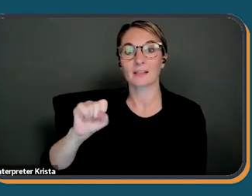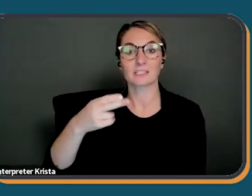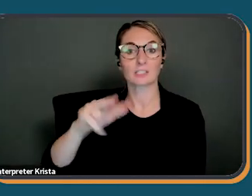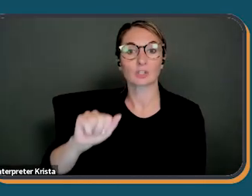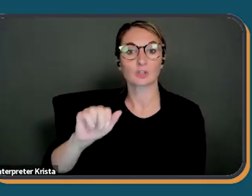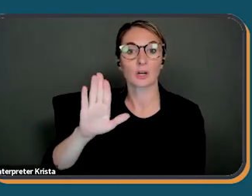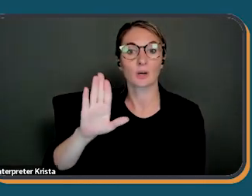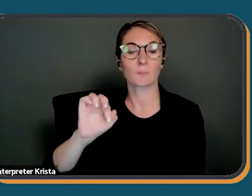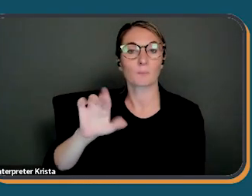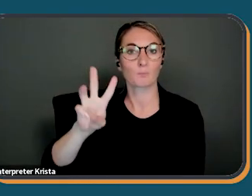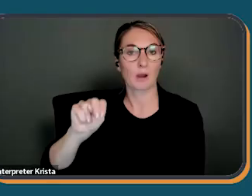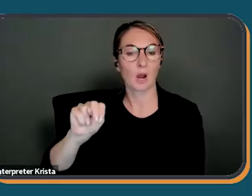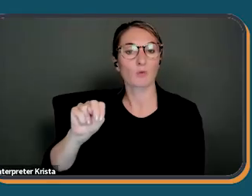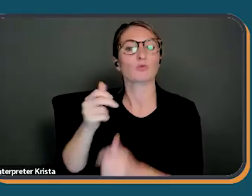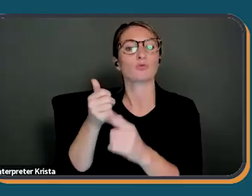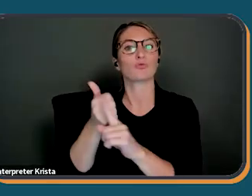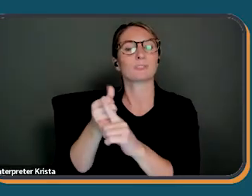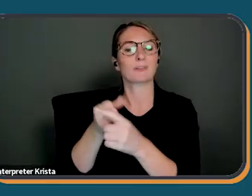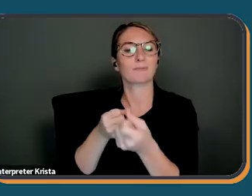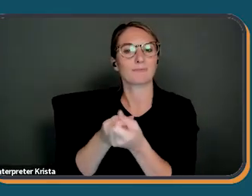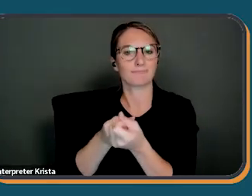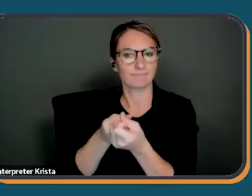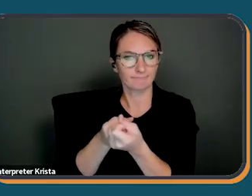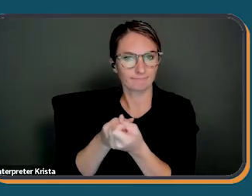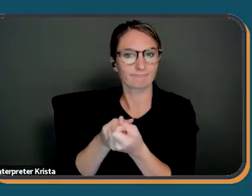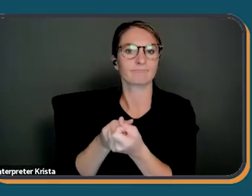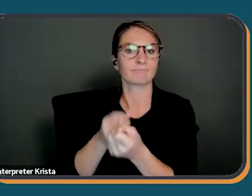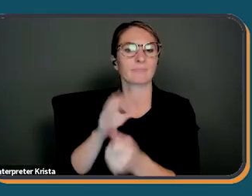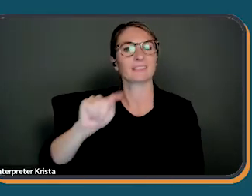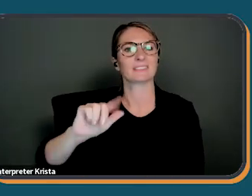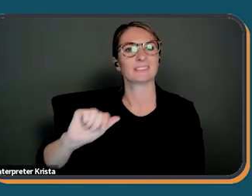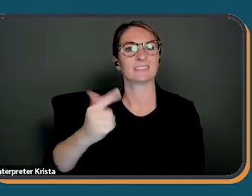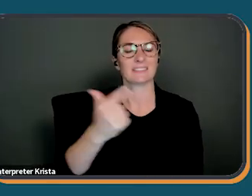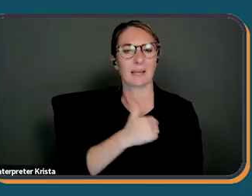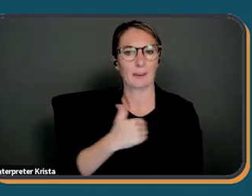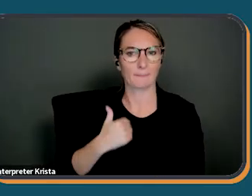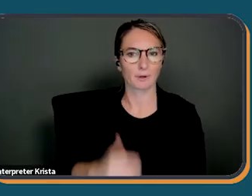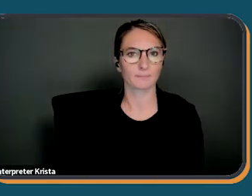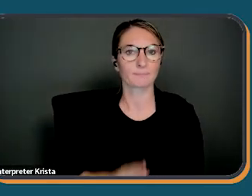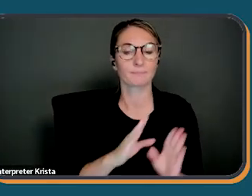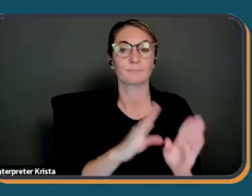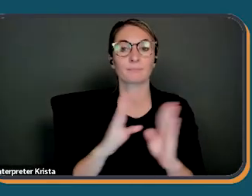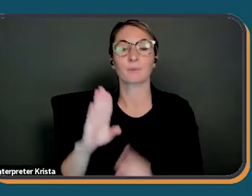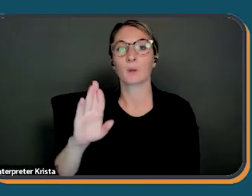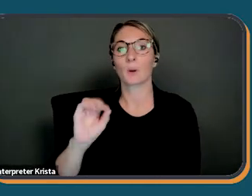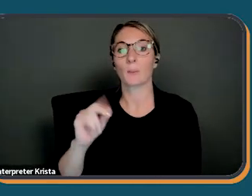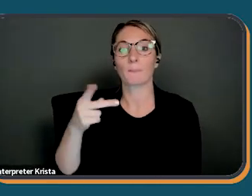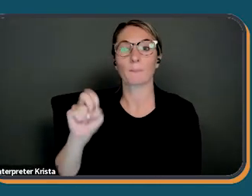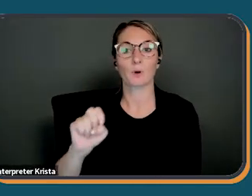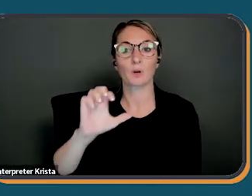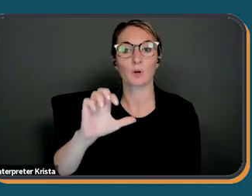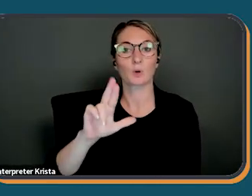Brooke Cruz who is an Associate Program Manager at MCD Global Health, and Korey Pow-Haggerty